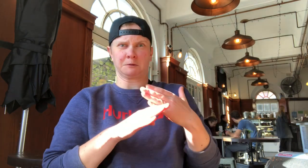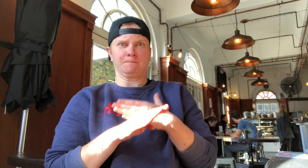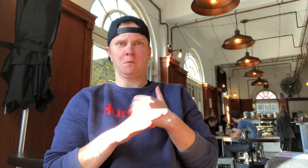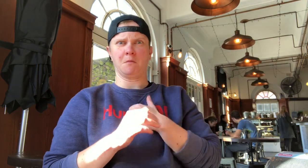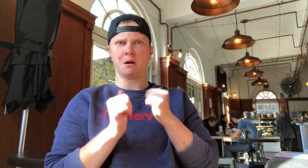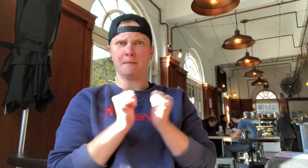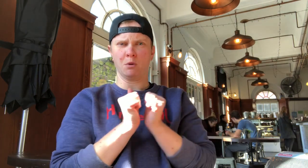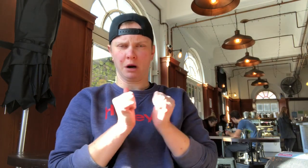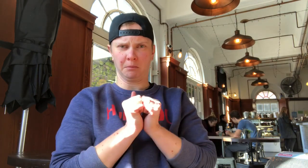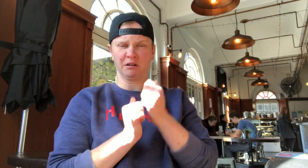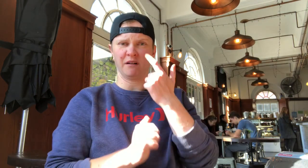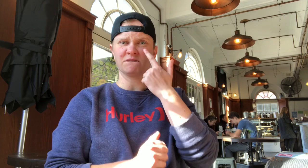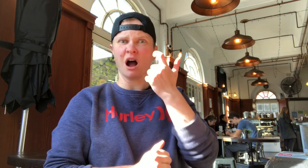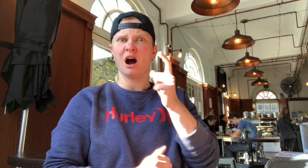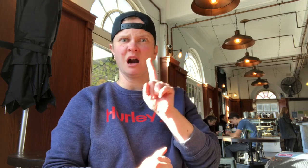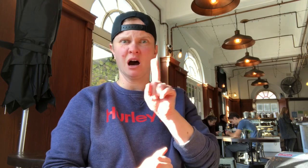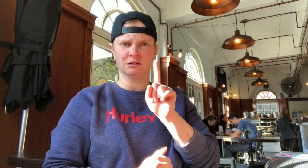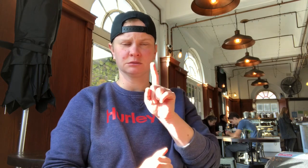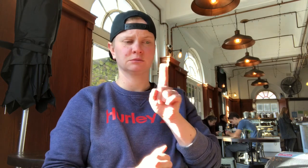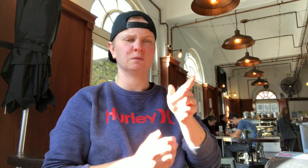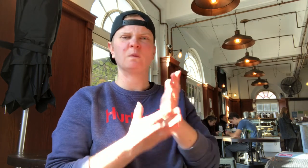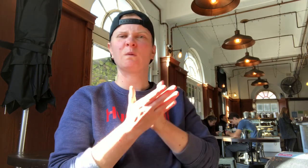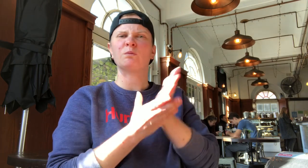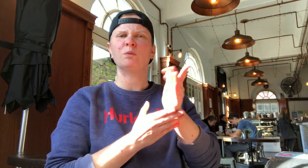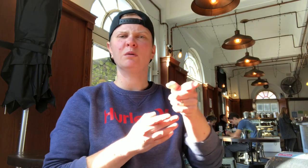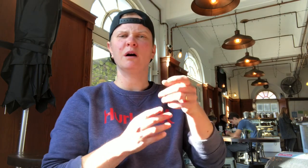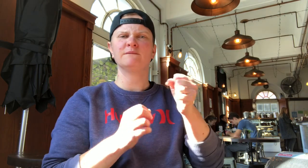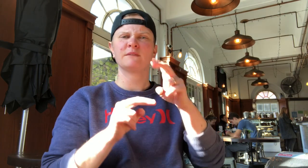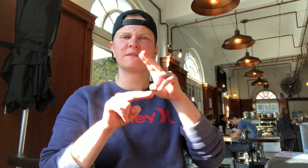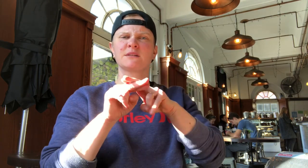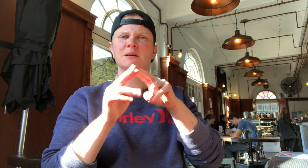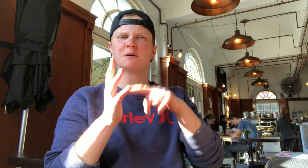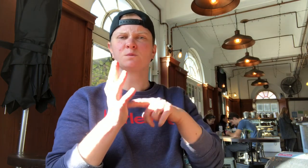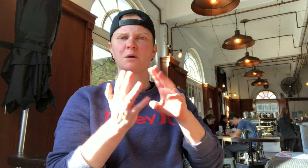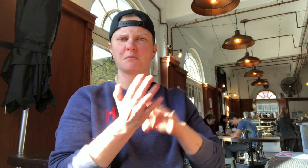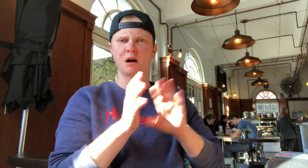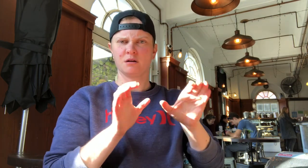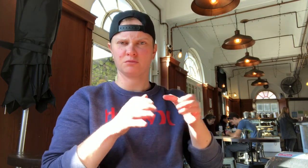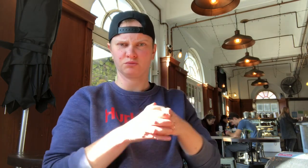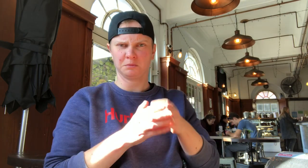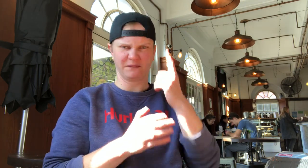just before my supposed appointment, I just found out from FTM group on Facebook